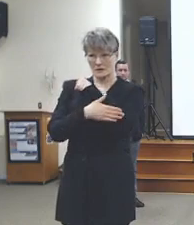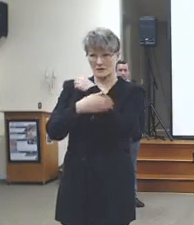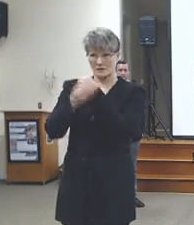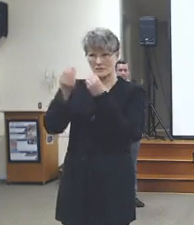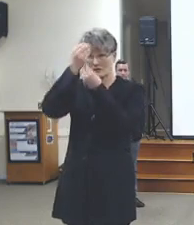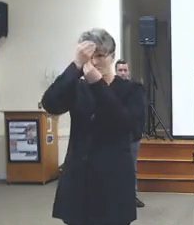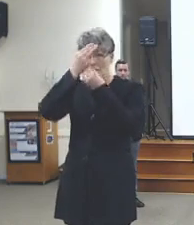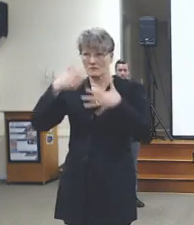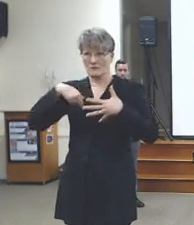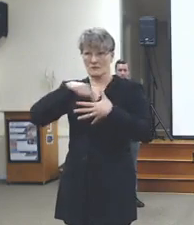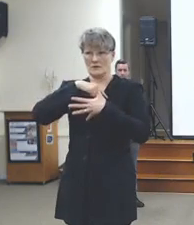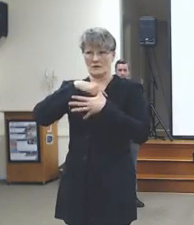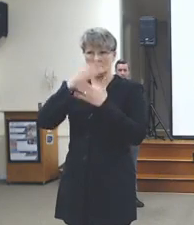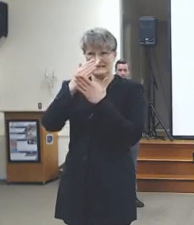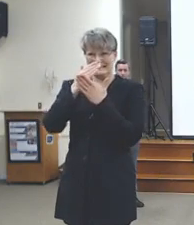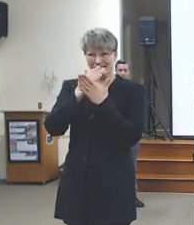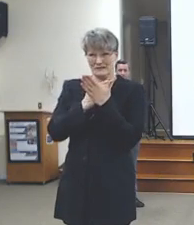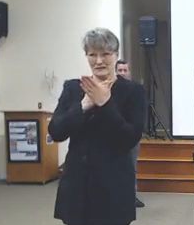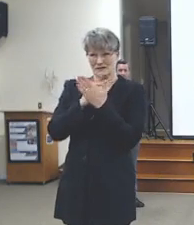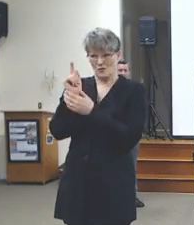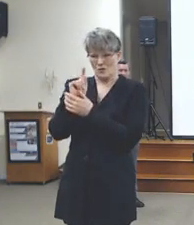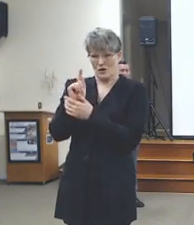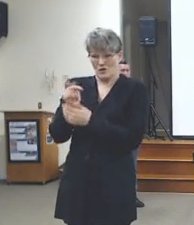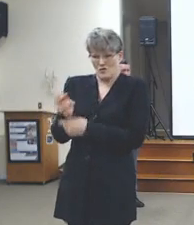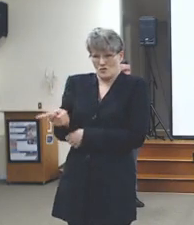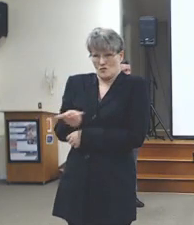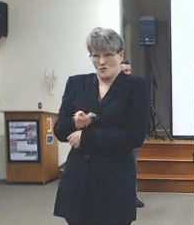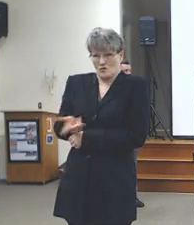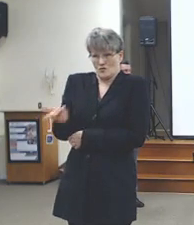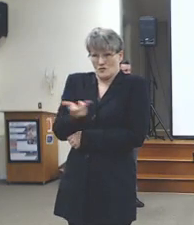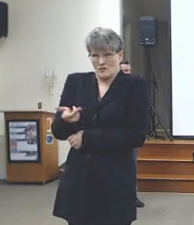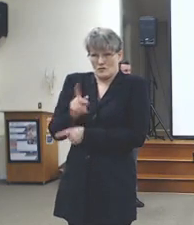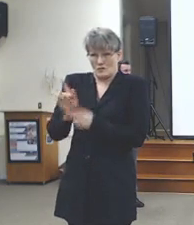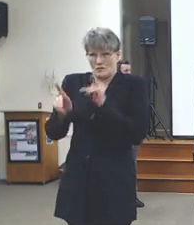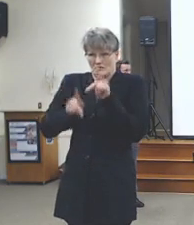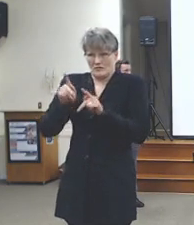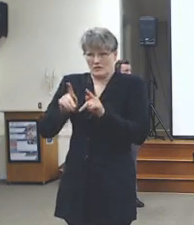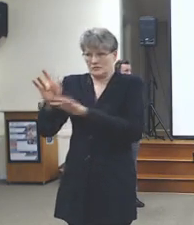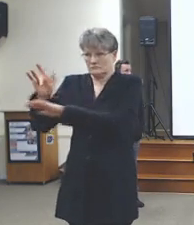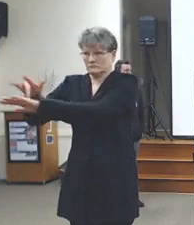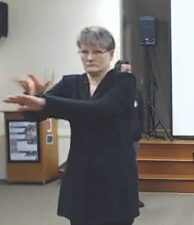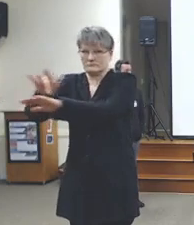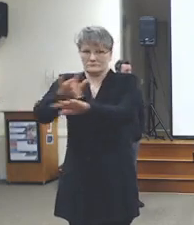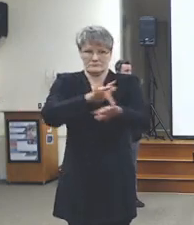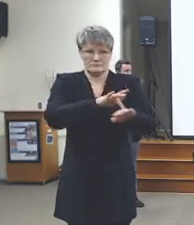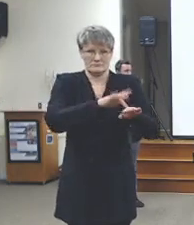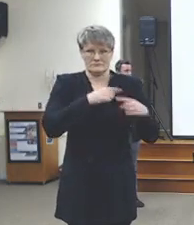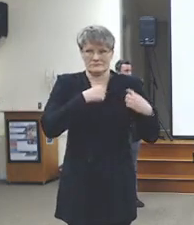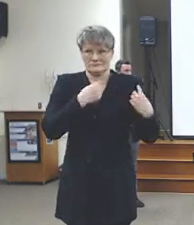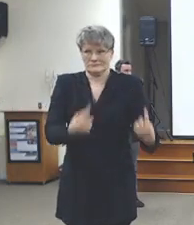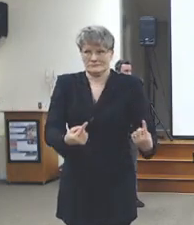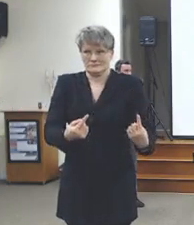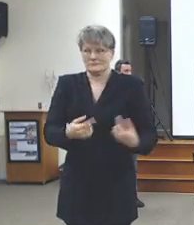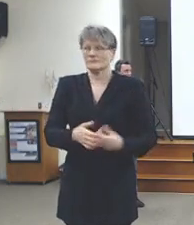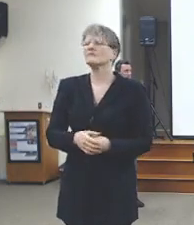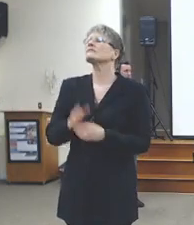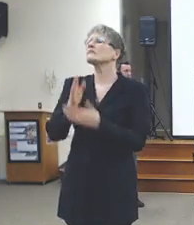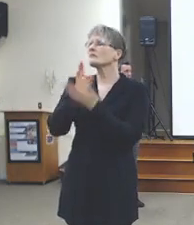individuals have been publicly? So, as part of the contact tracing process, they